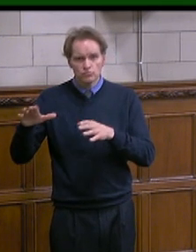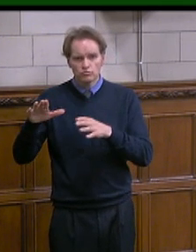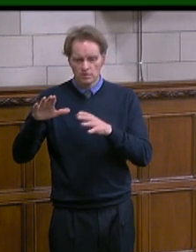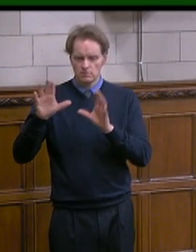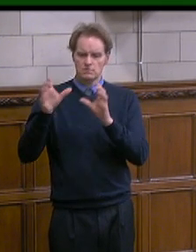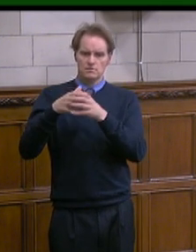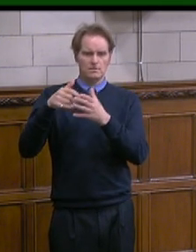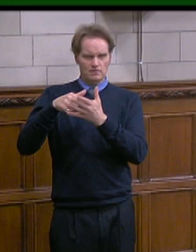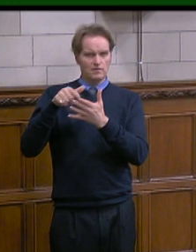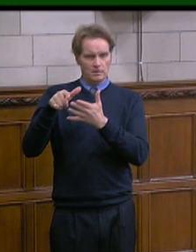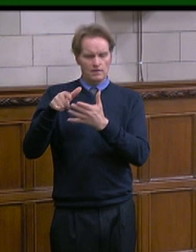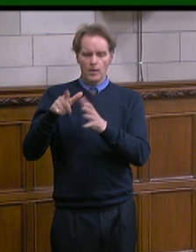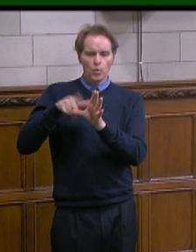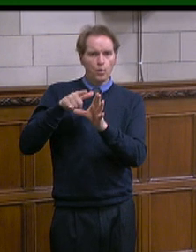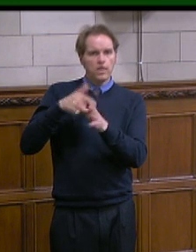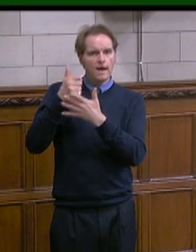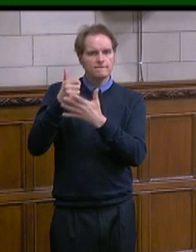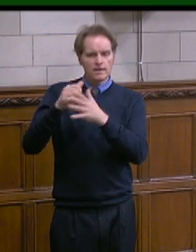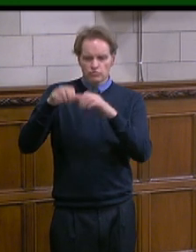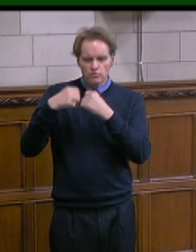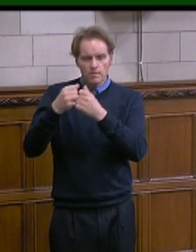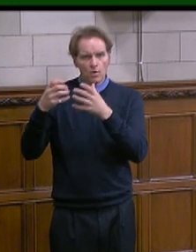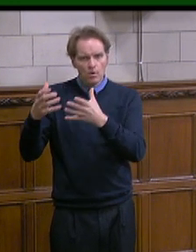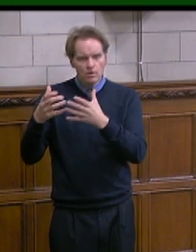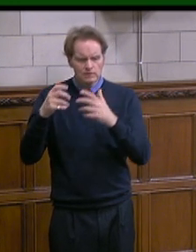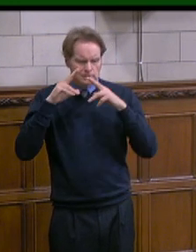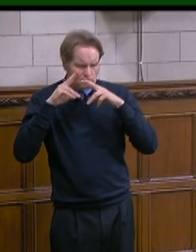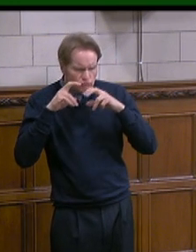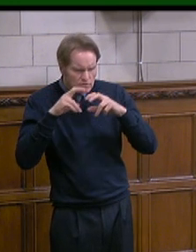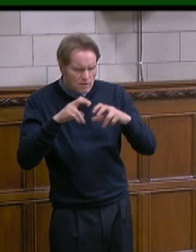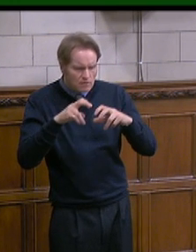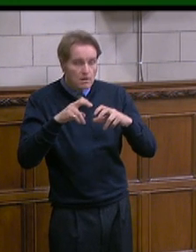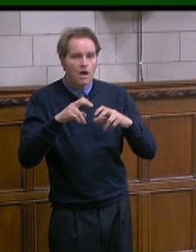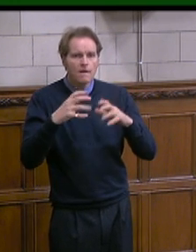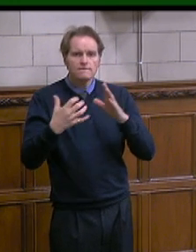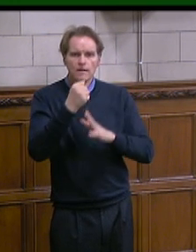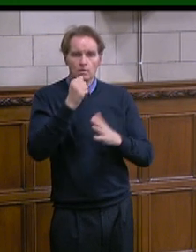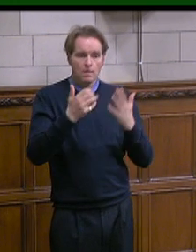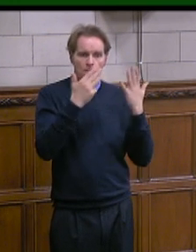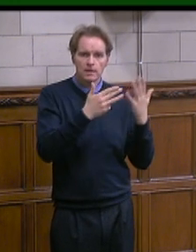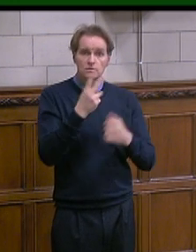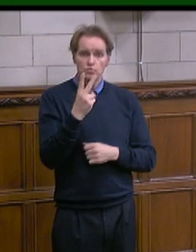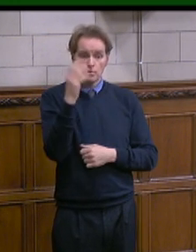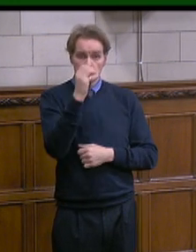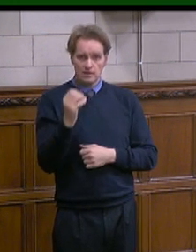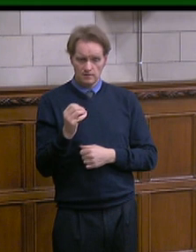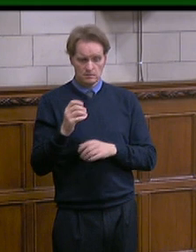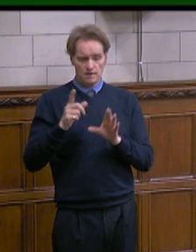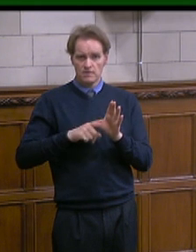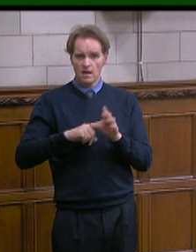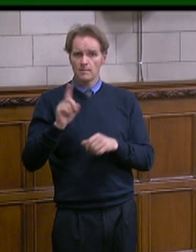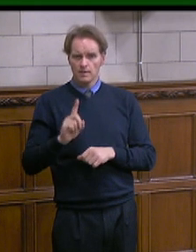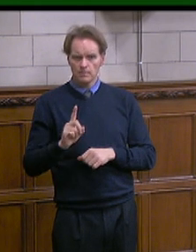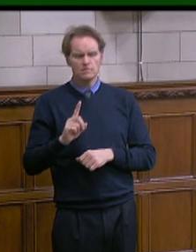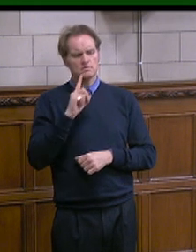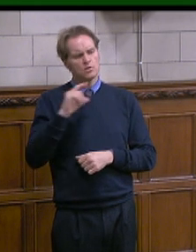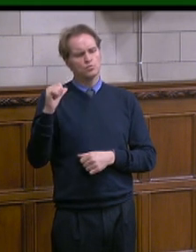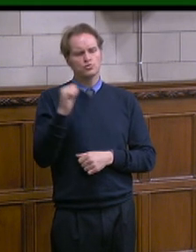92% of young people who are deaf or hard of hearing think schools should offer a BSL GCSE.